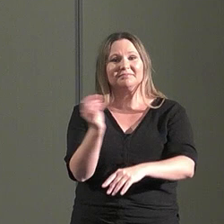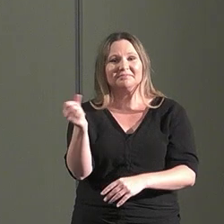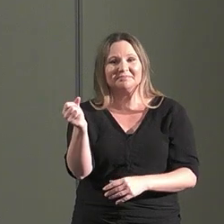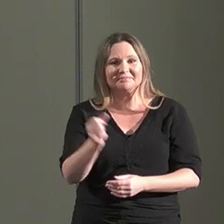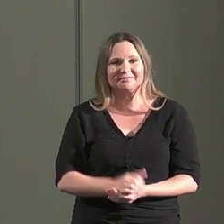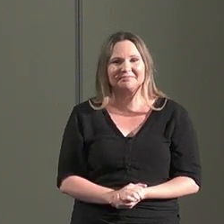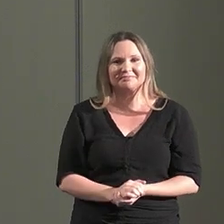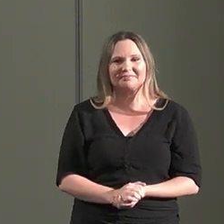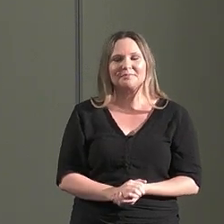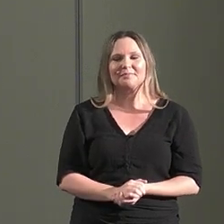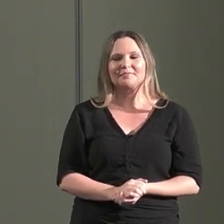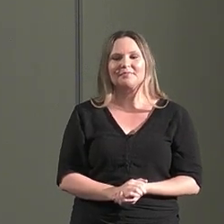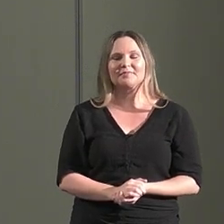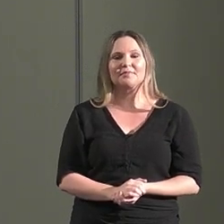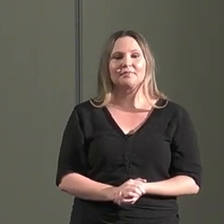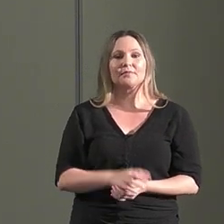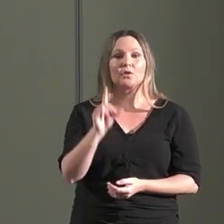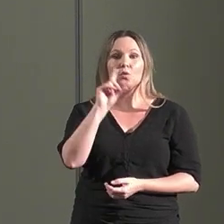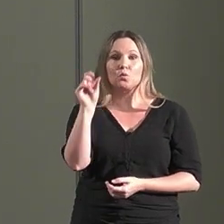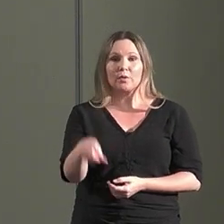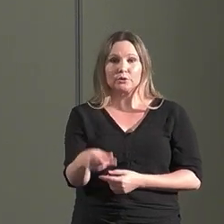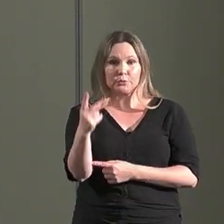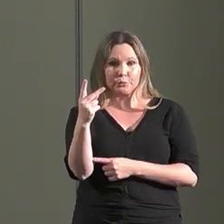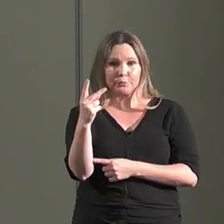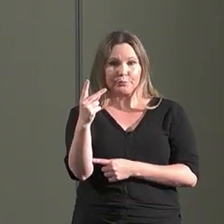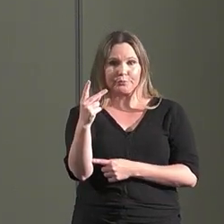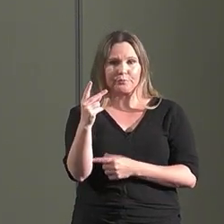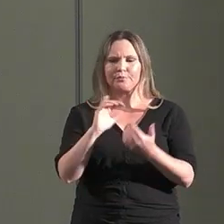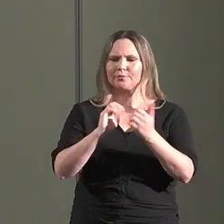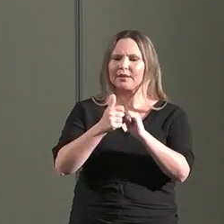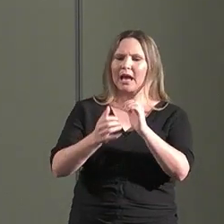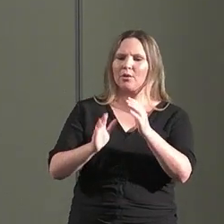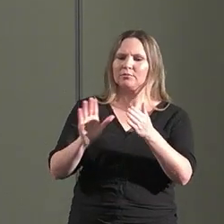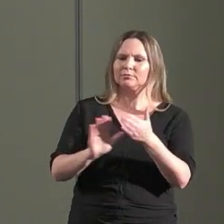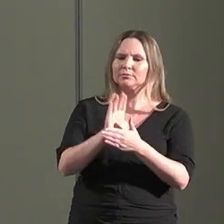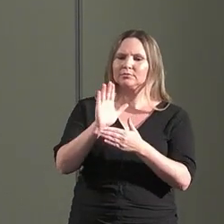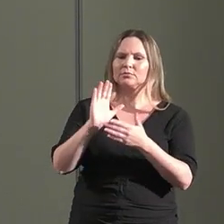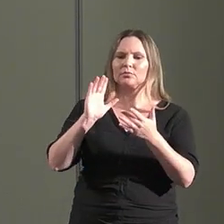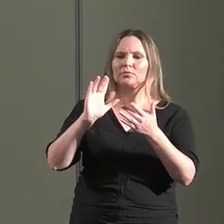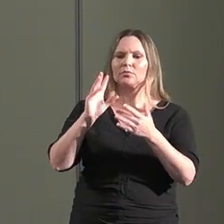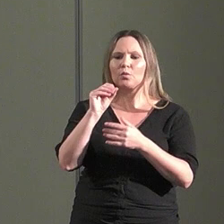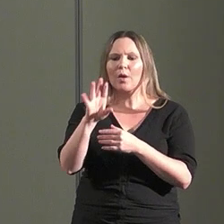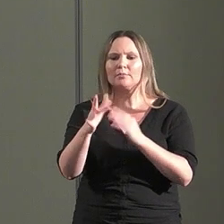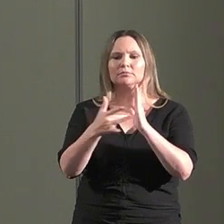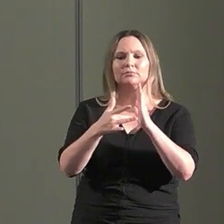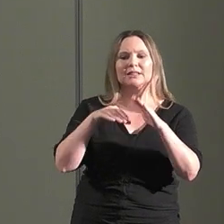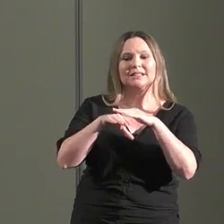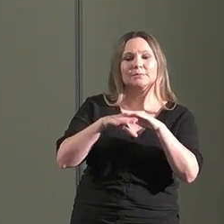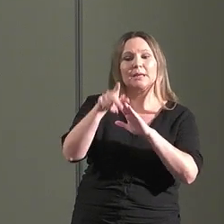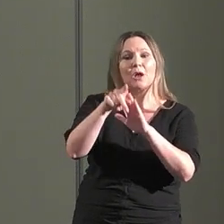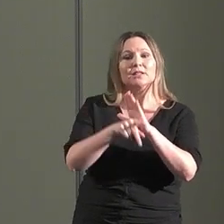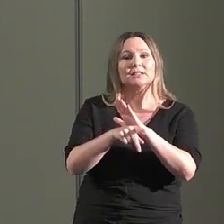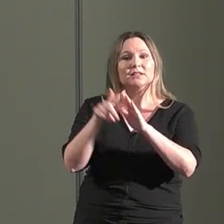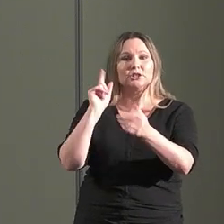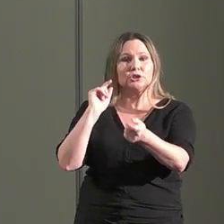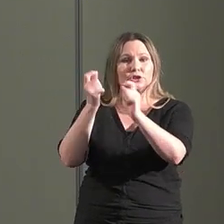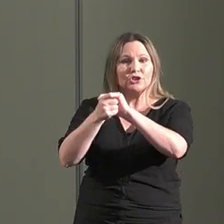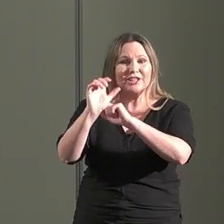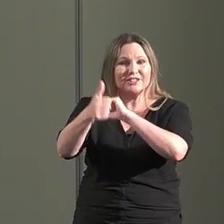Questions 2,how have institutions web or technology policy change in ten years?